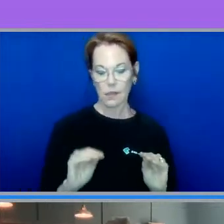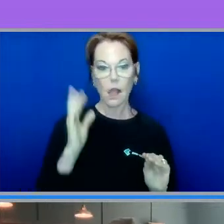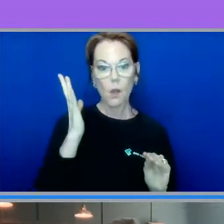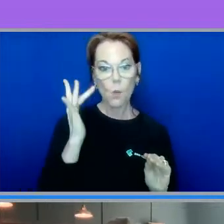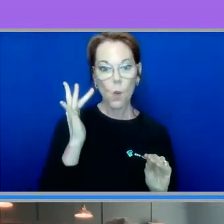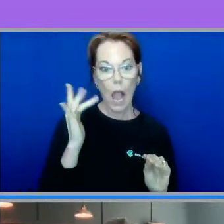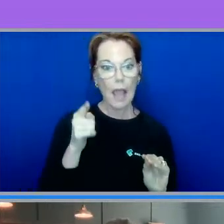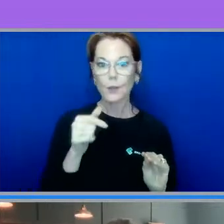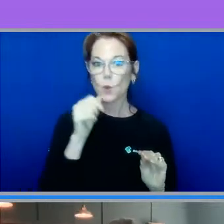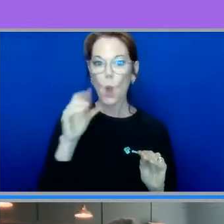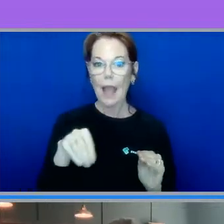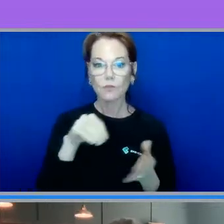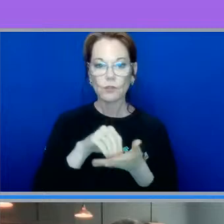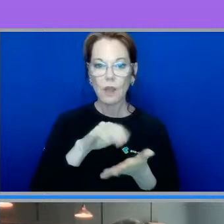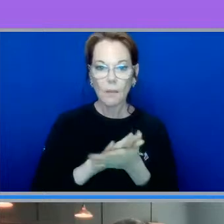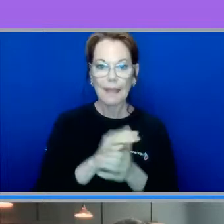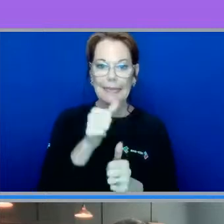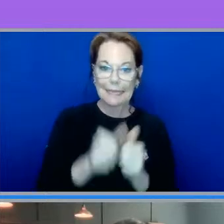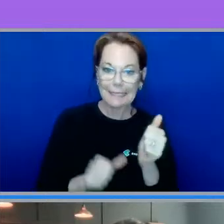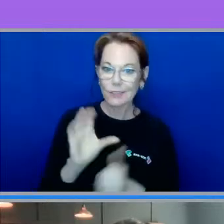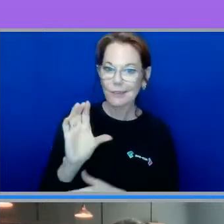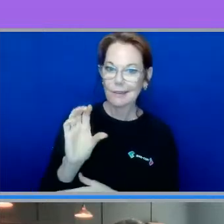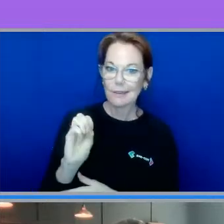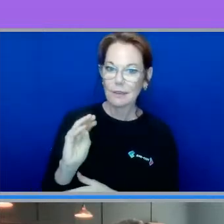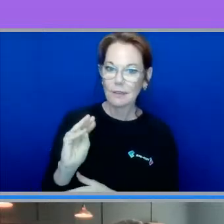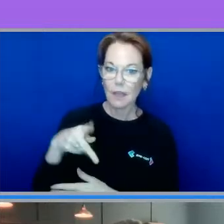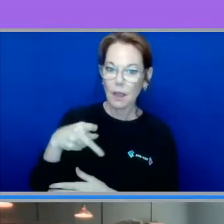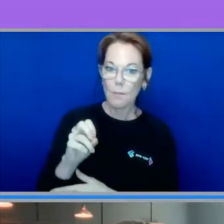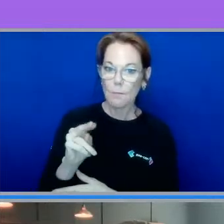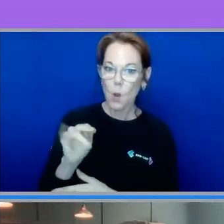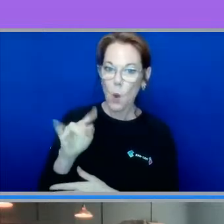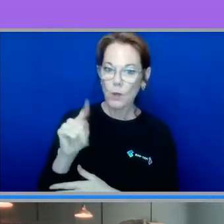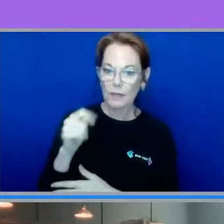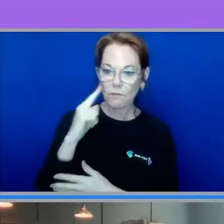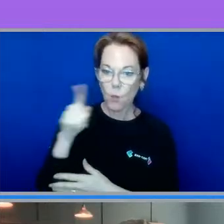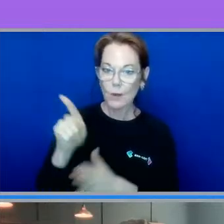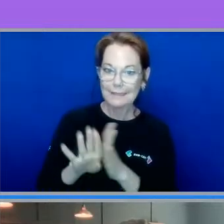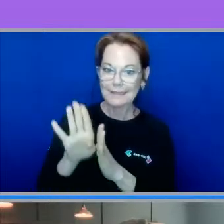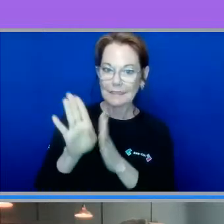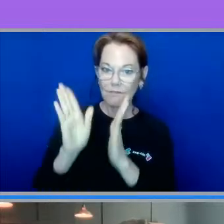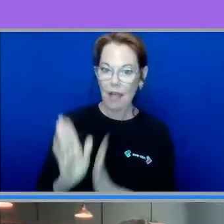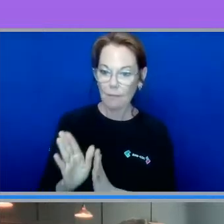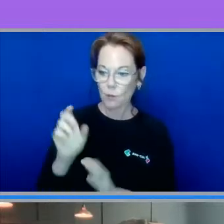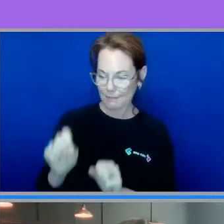don't have to document every component in detail for the developer. They can reference that. But you're now having them